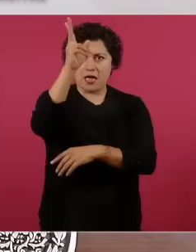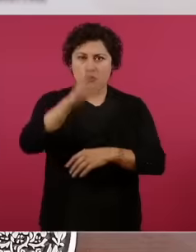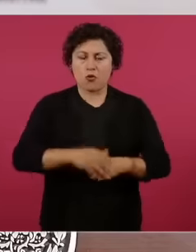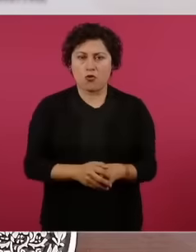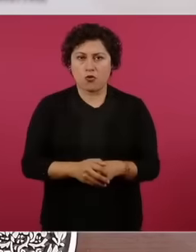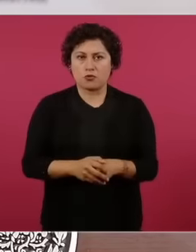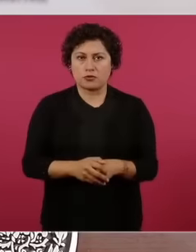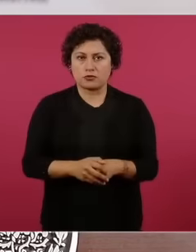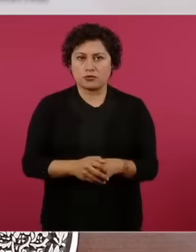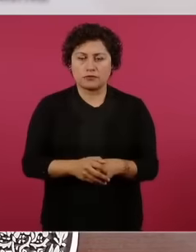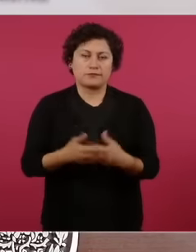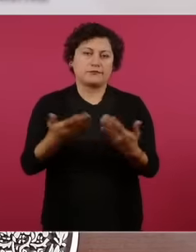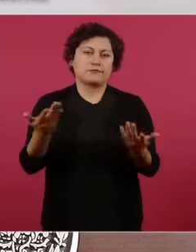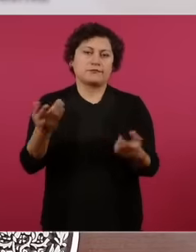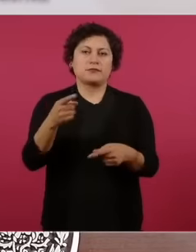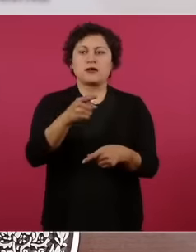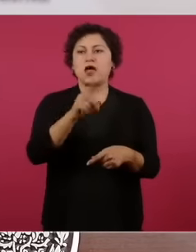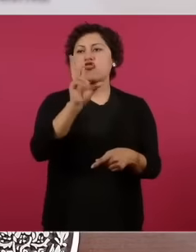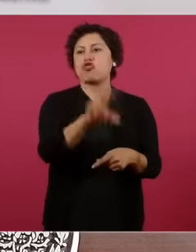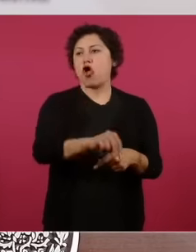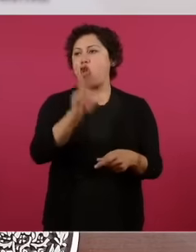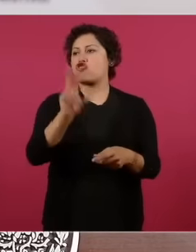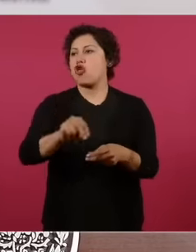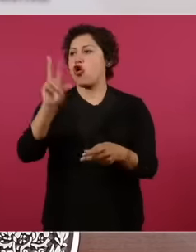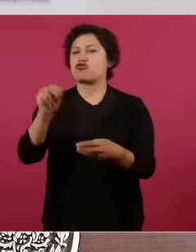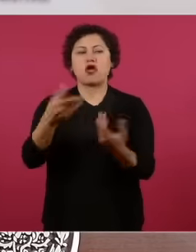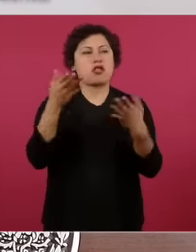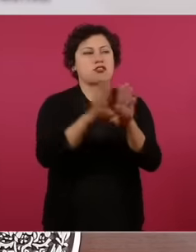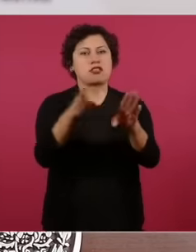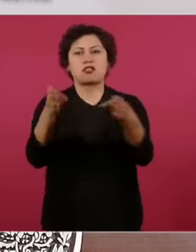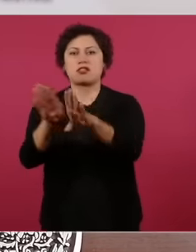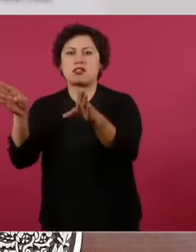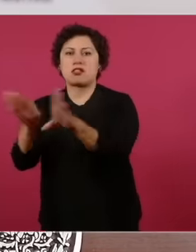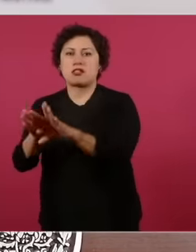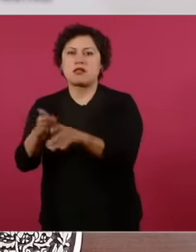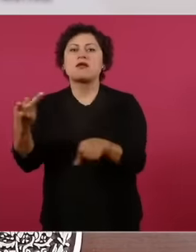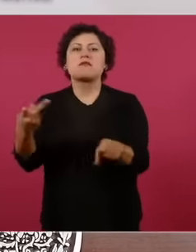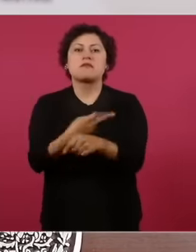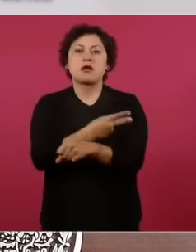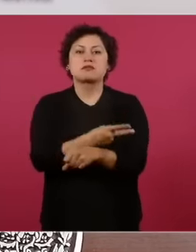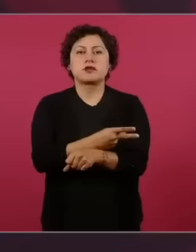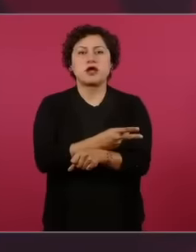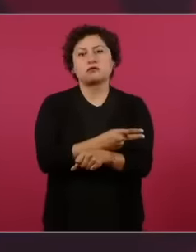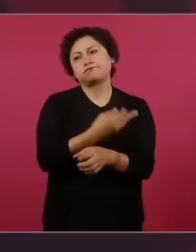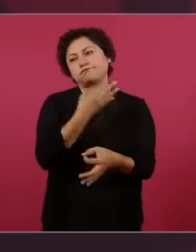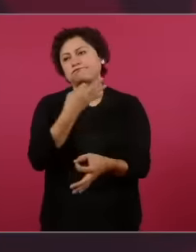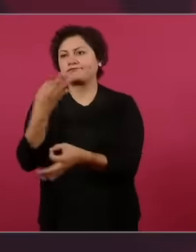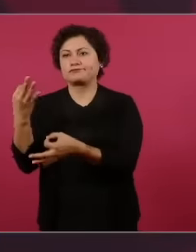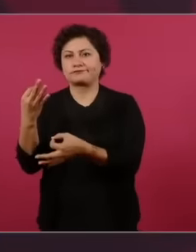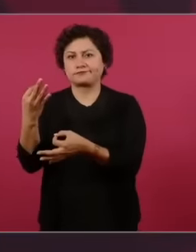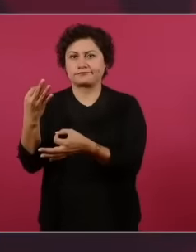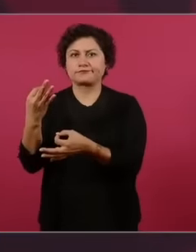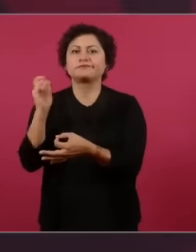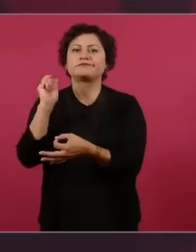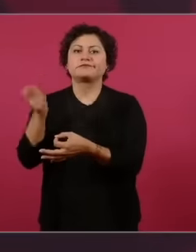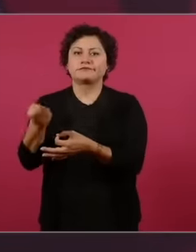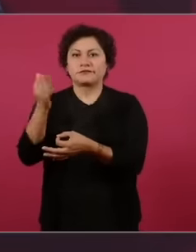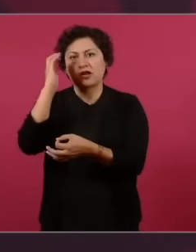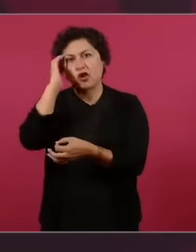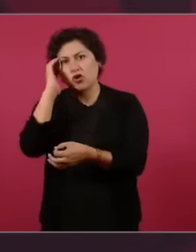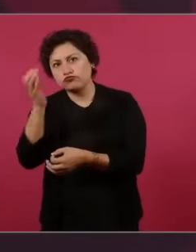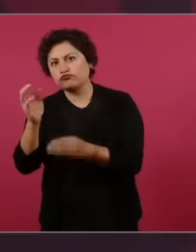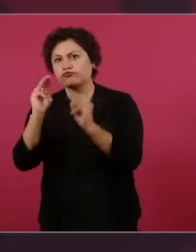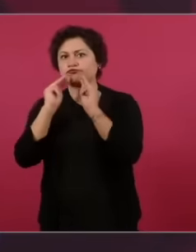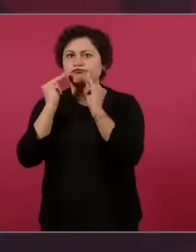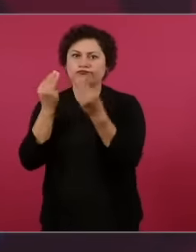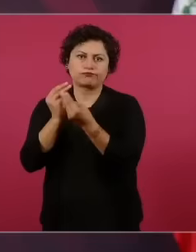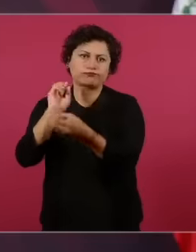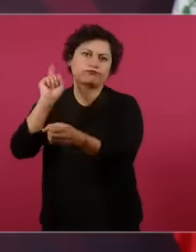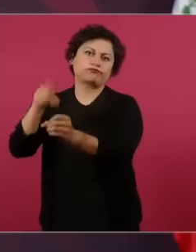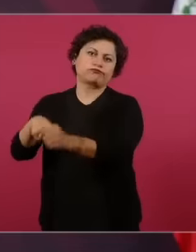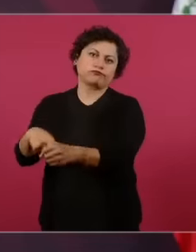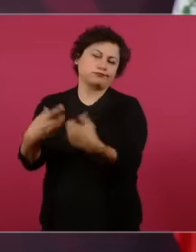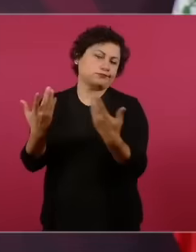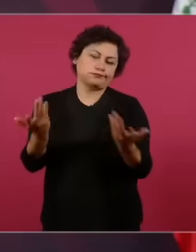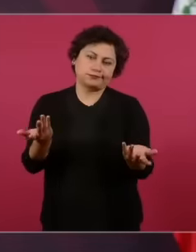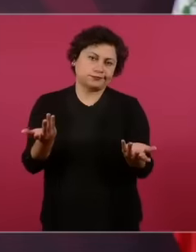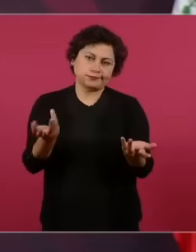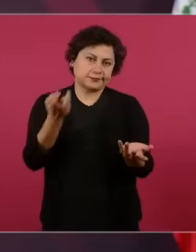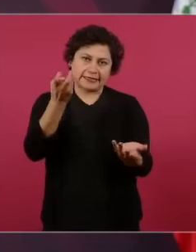crime. In the most difficult moments, two of them saved us. things